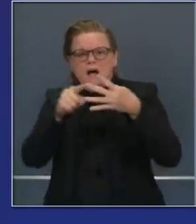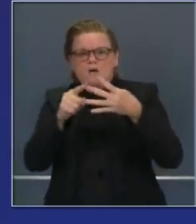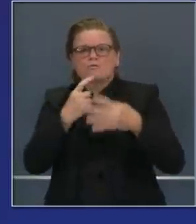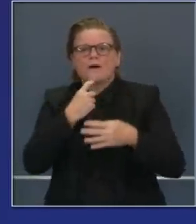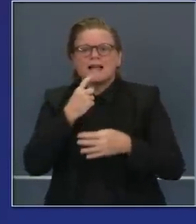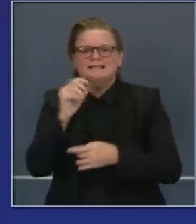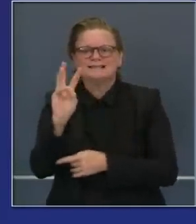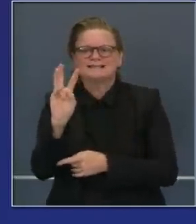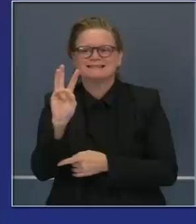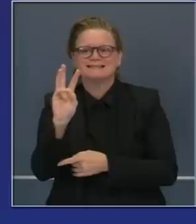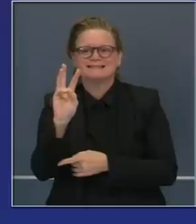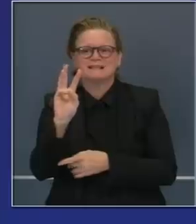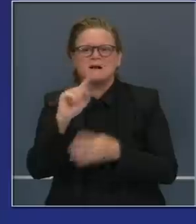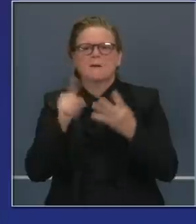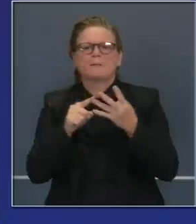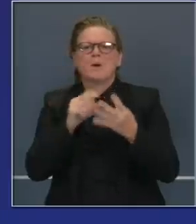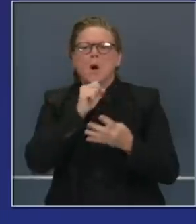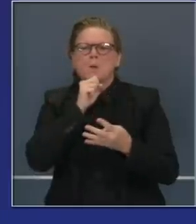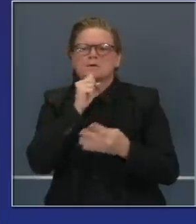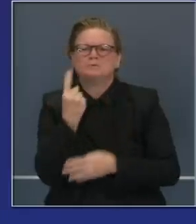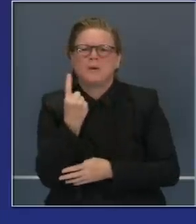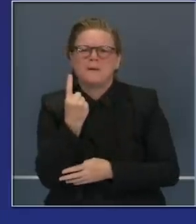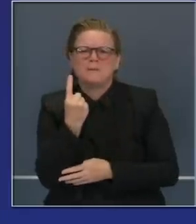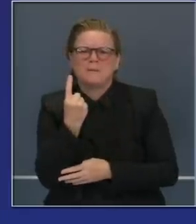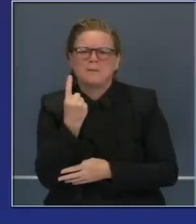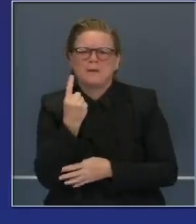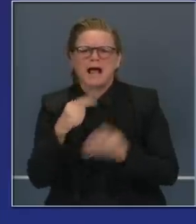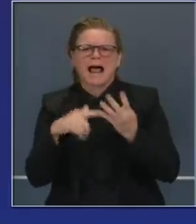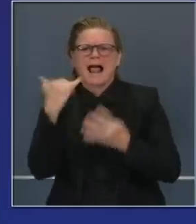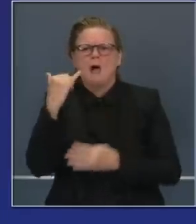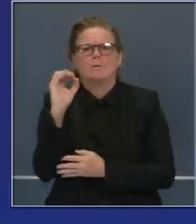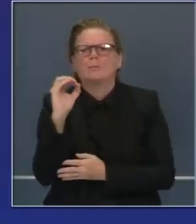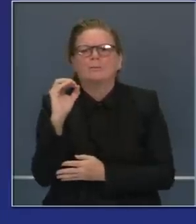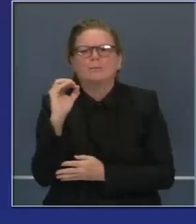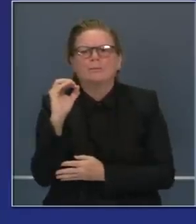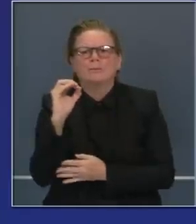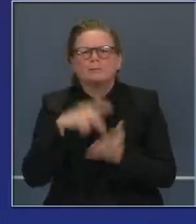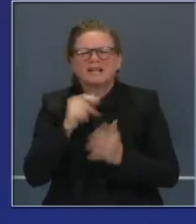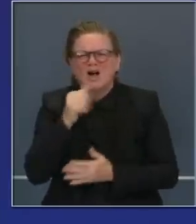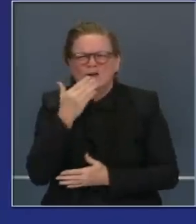51 COUNTIES IN PURPLE. JUST ONE IN ORANGE STATUS.